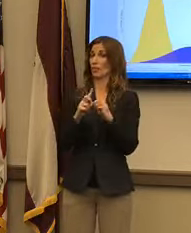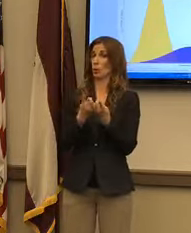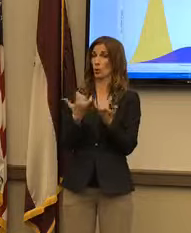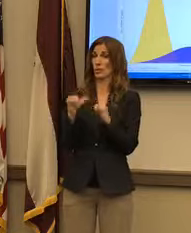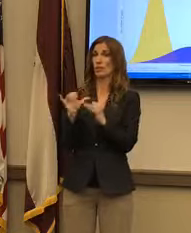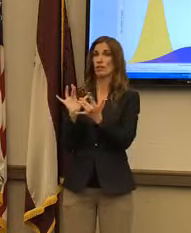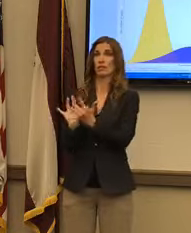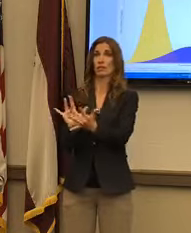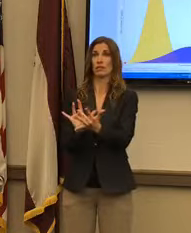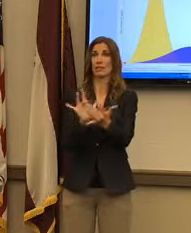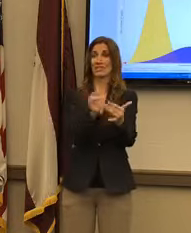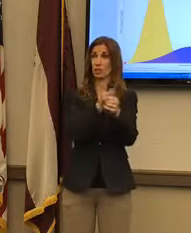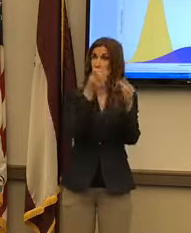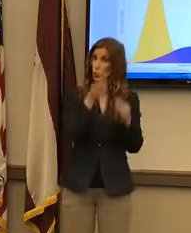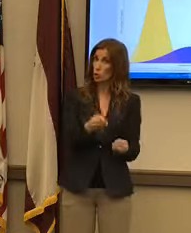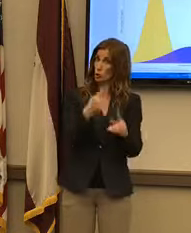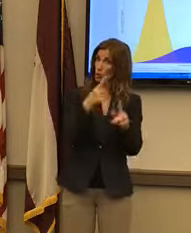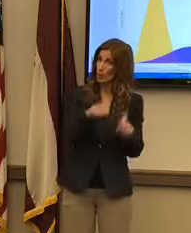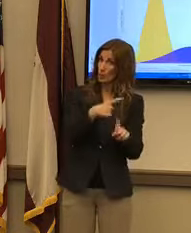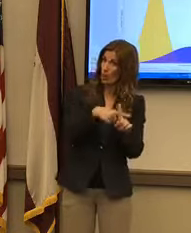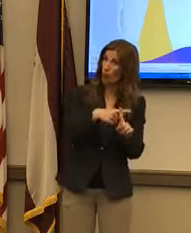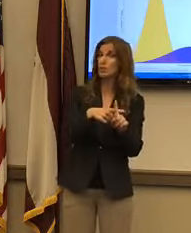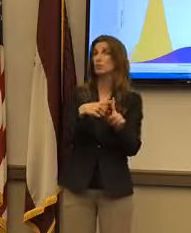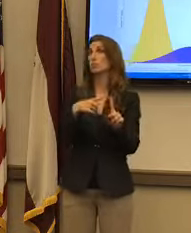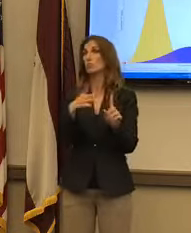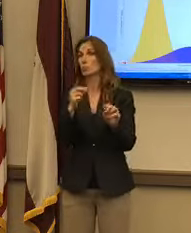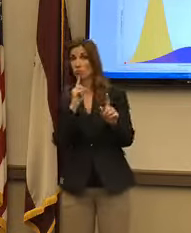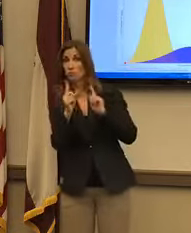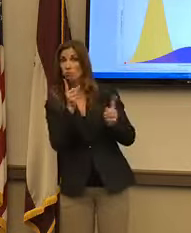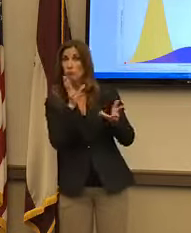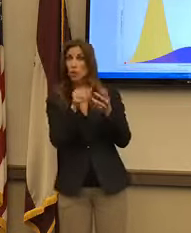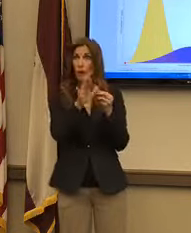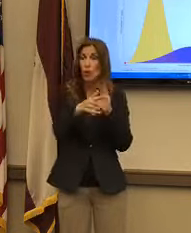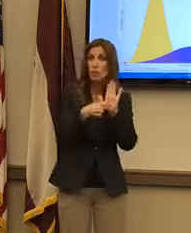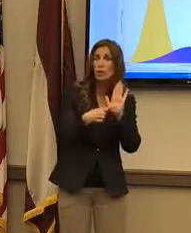everyone who tests positive are there conversations about their symptoms